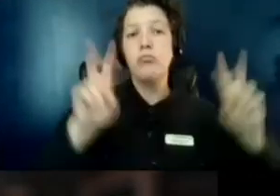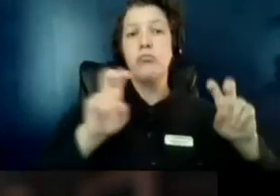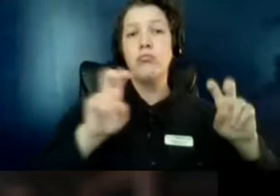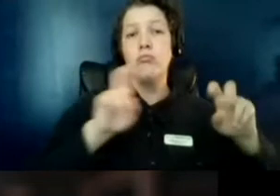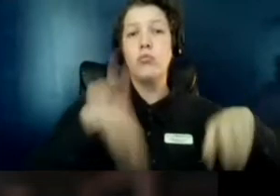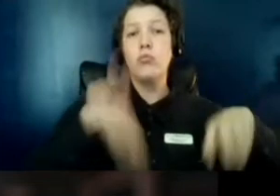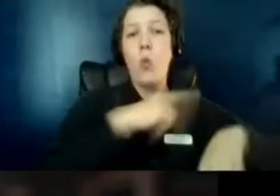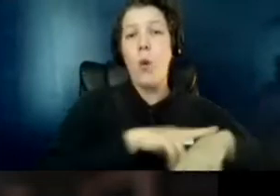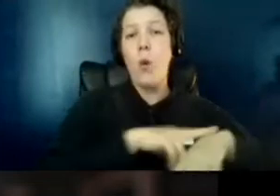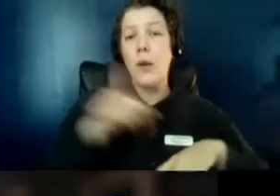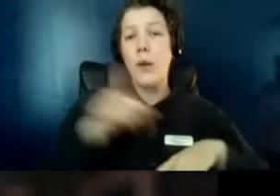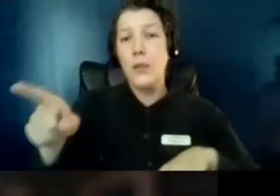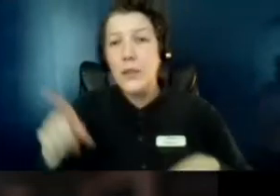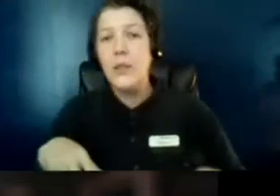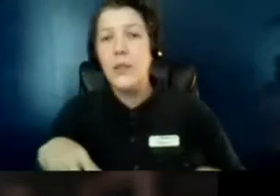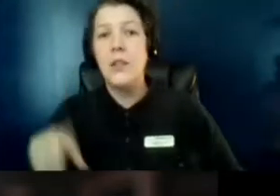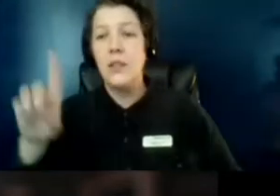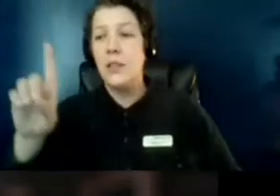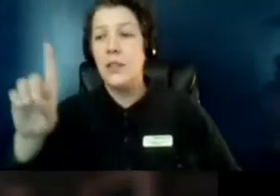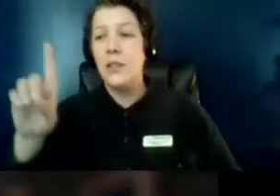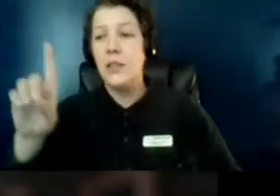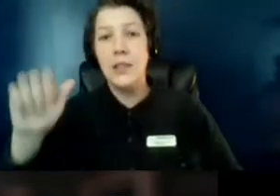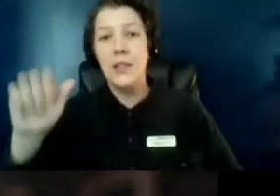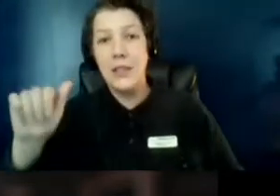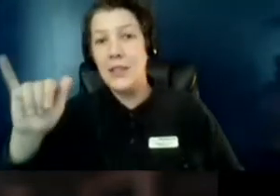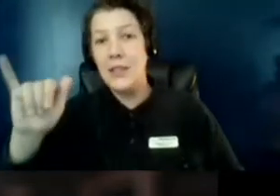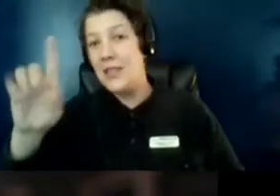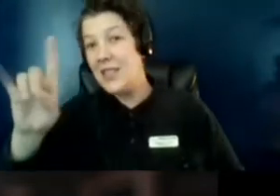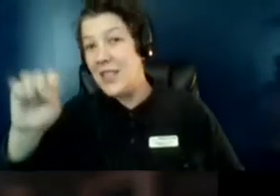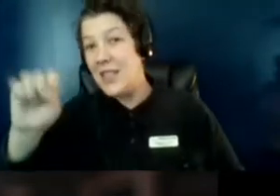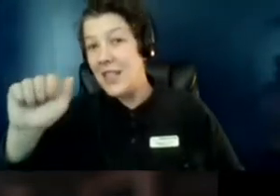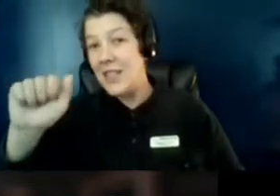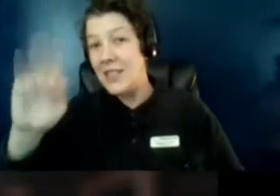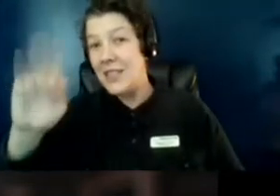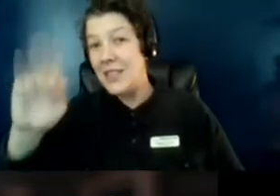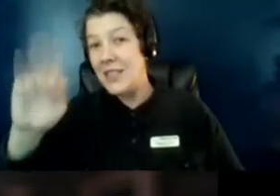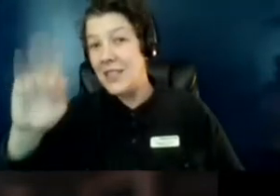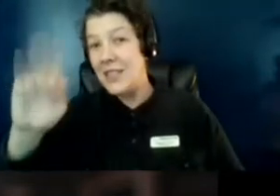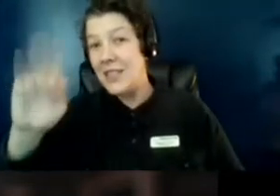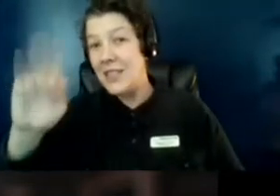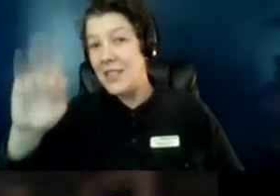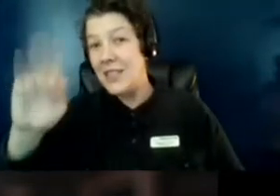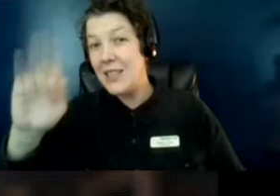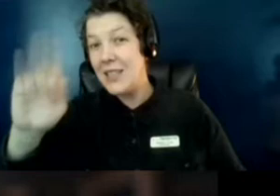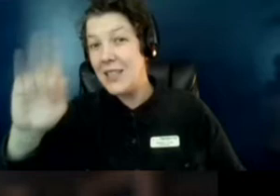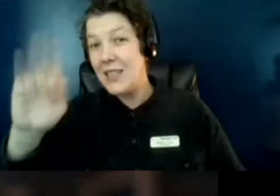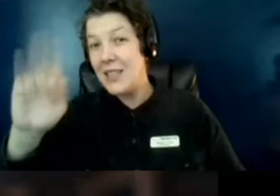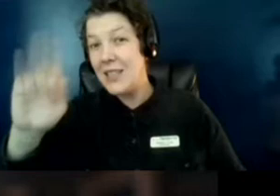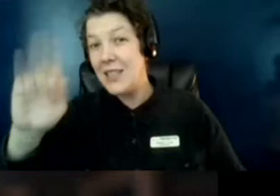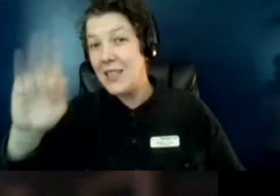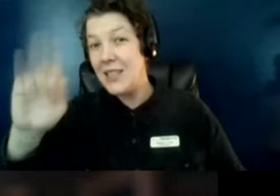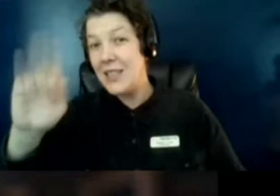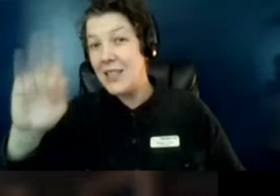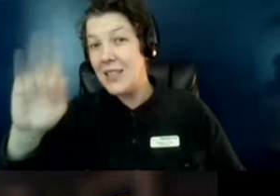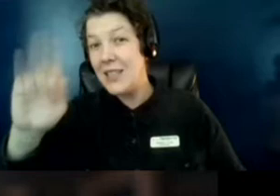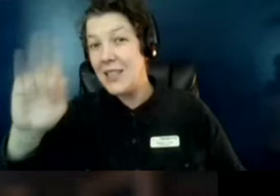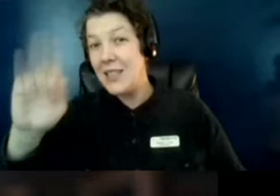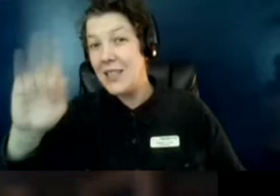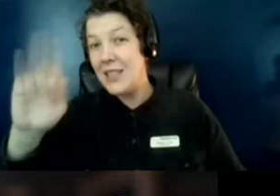disabled by some notion is actually really problematic. And so we need to think about